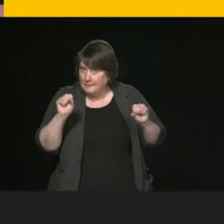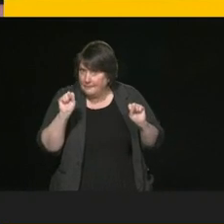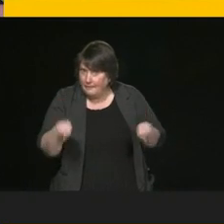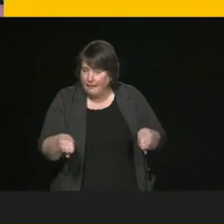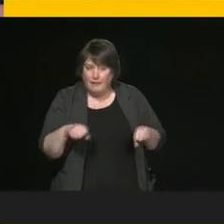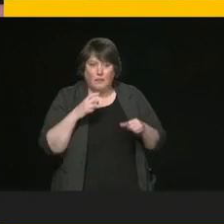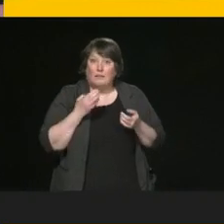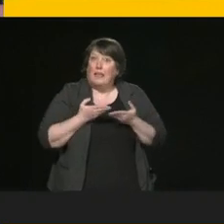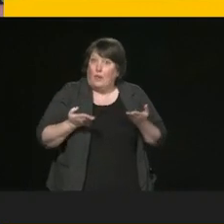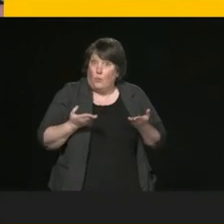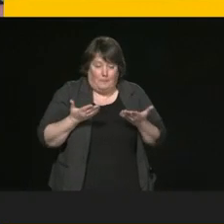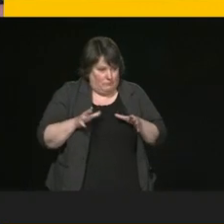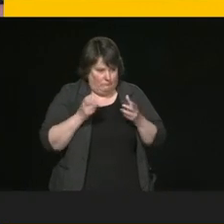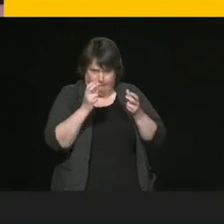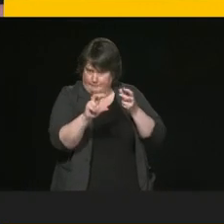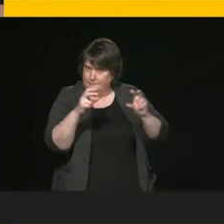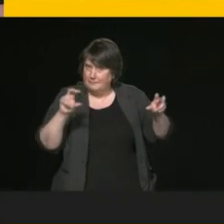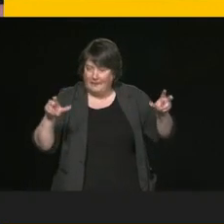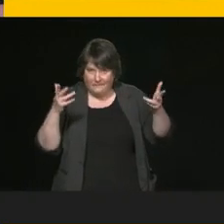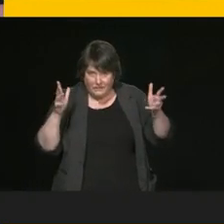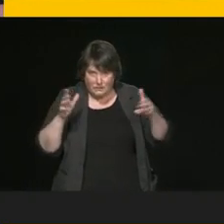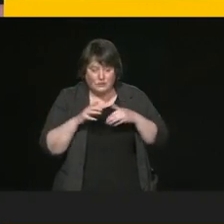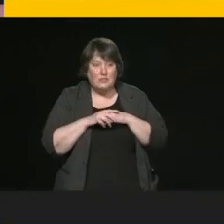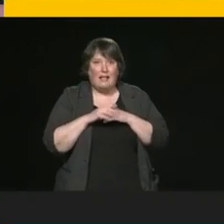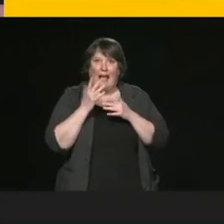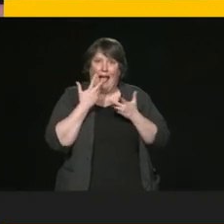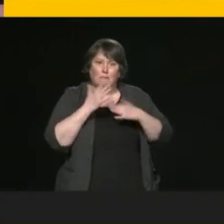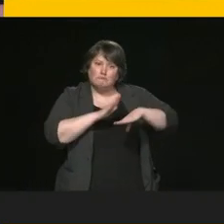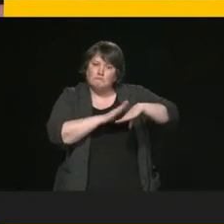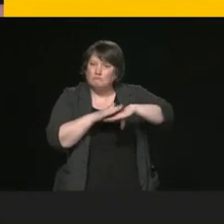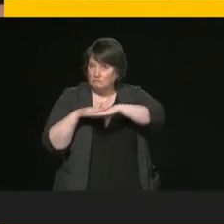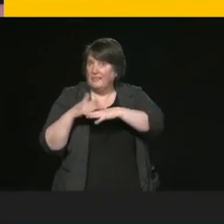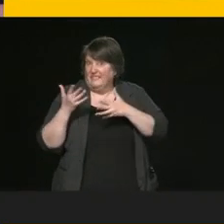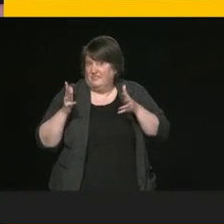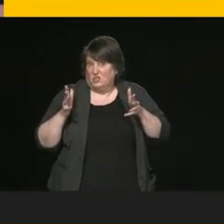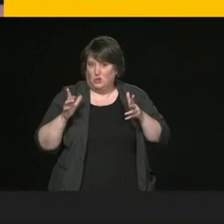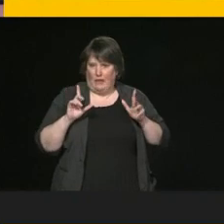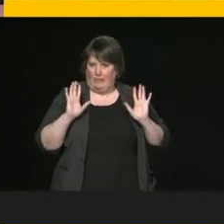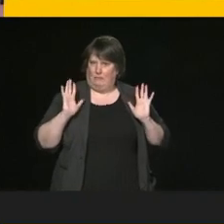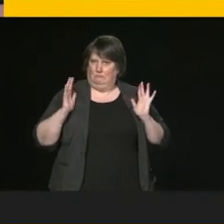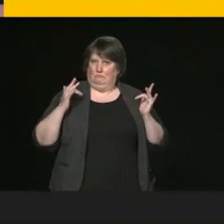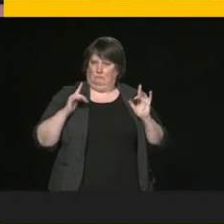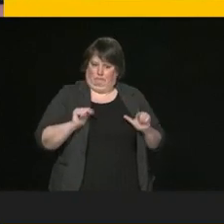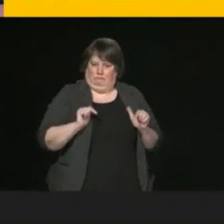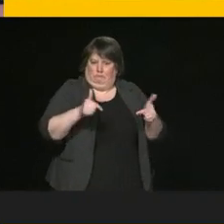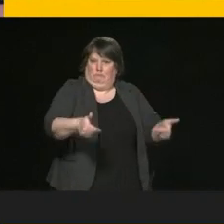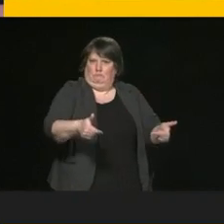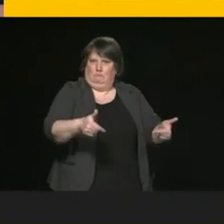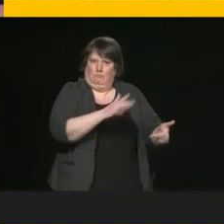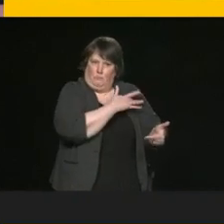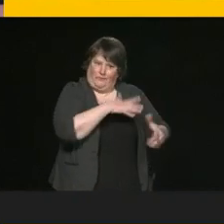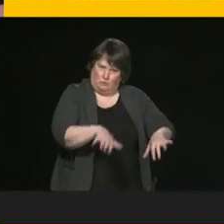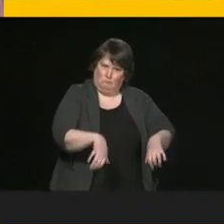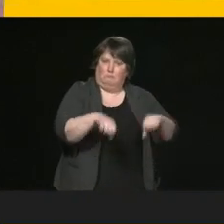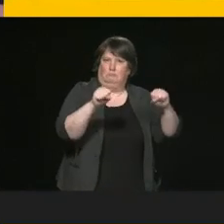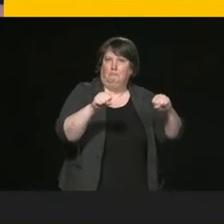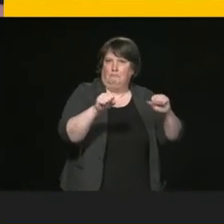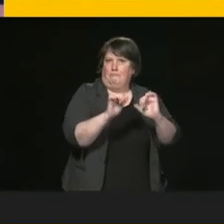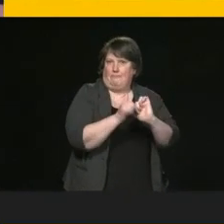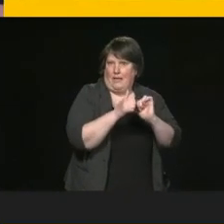PROVINCES AND TERRITORIES. WE ARE ABLE TO PROVIDE EQUIPMENT, WHICH WE HAVE TO PROVINCES AND TERRITORIES. AND GUIDANCE.